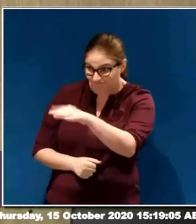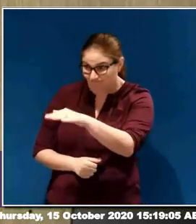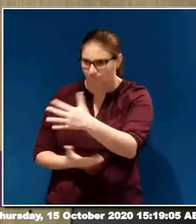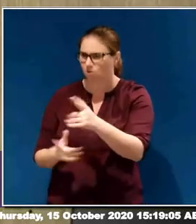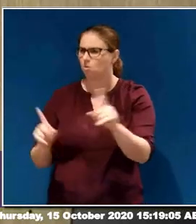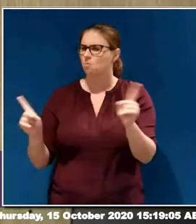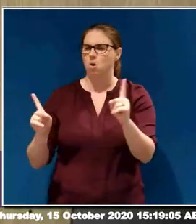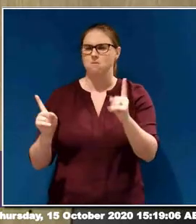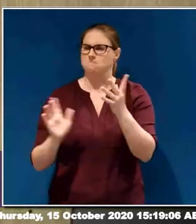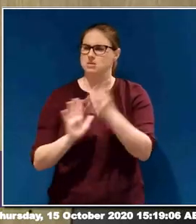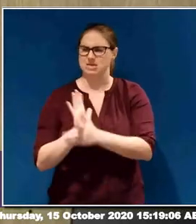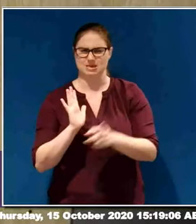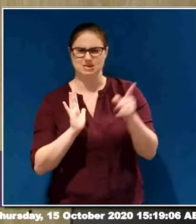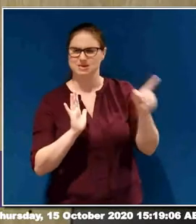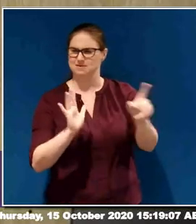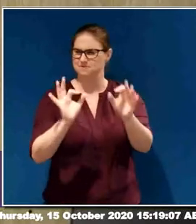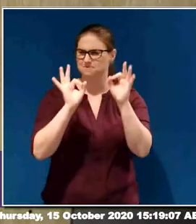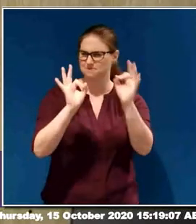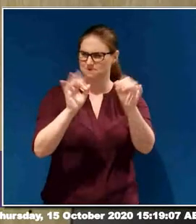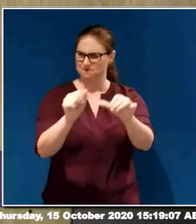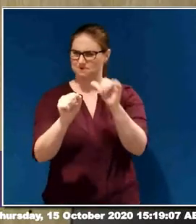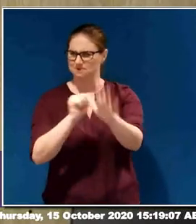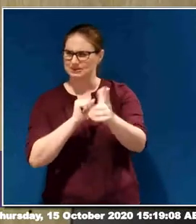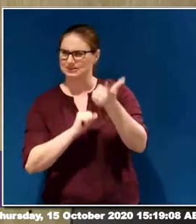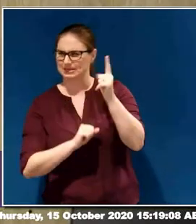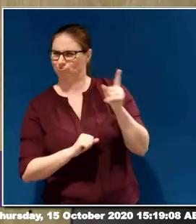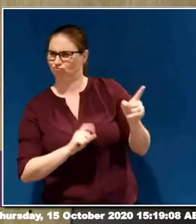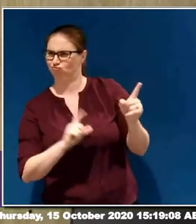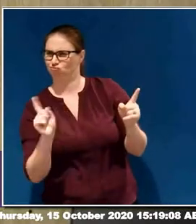were not what people think, which is teachers that make things fun.